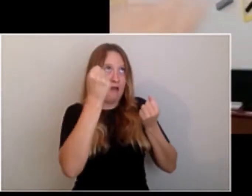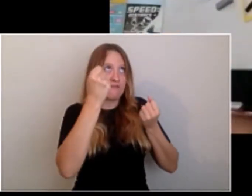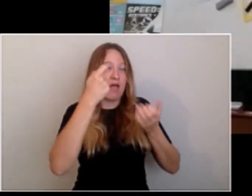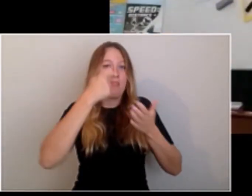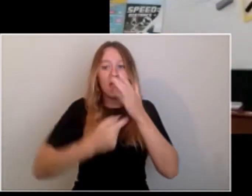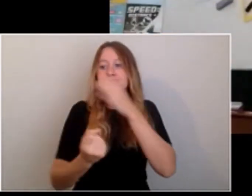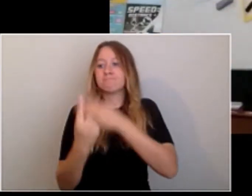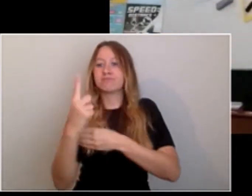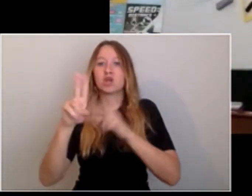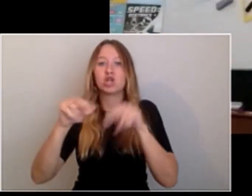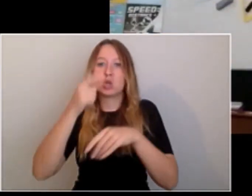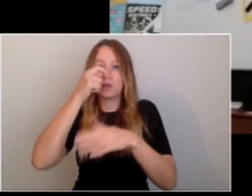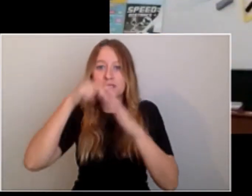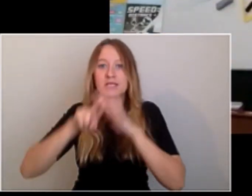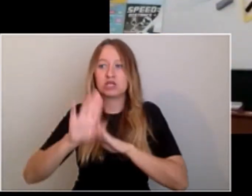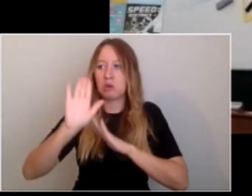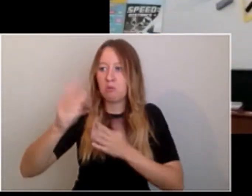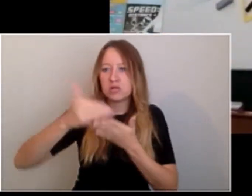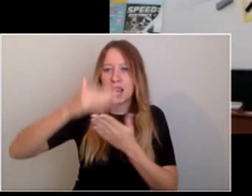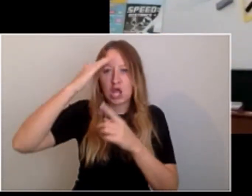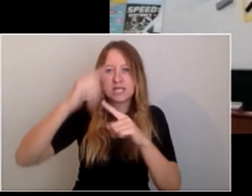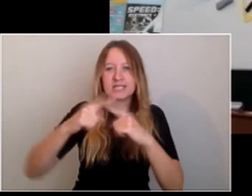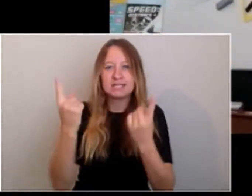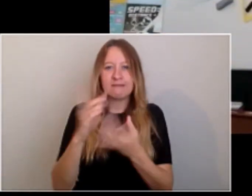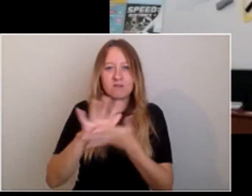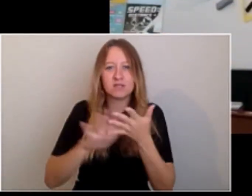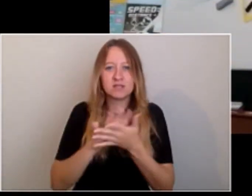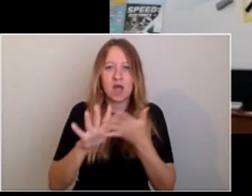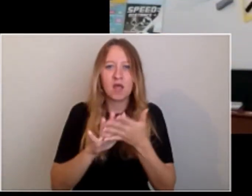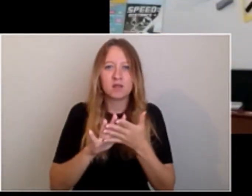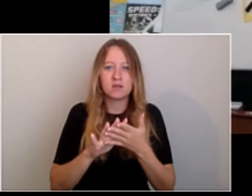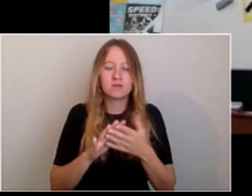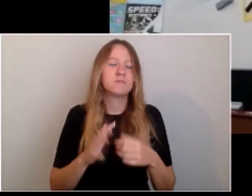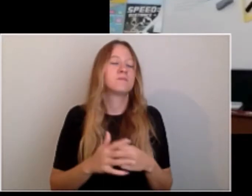you know, having to relearn a sign with another teacher. So a